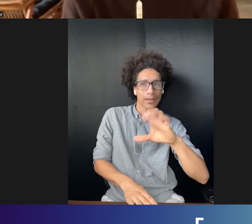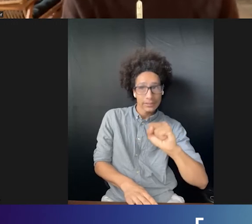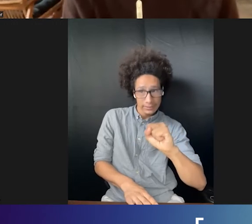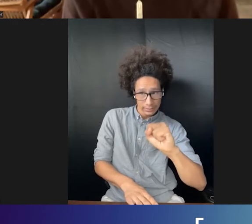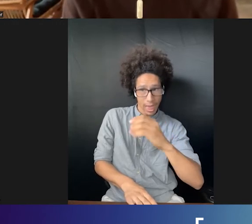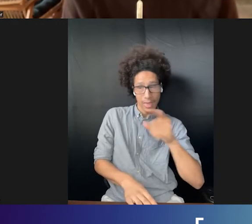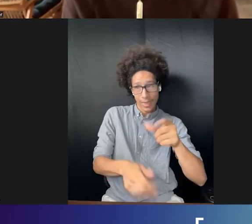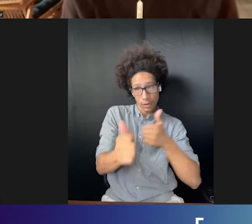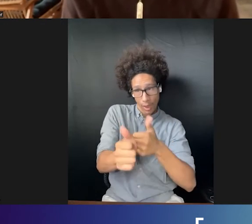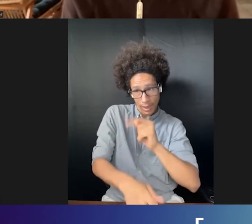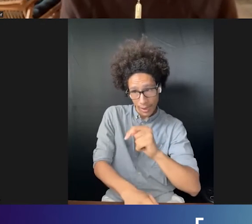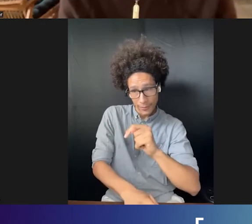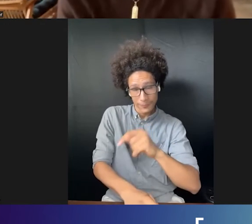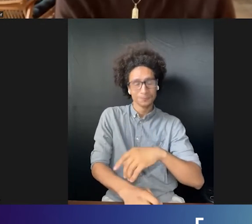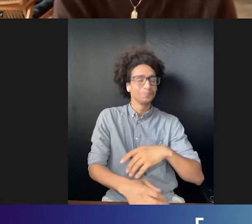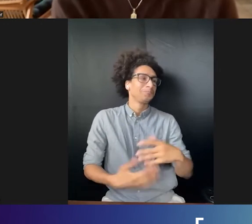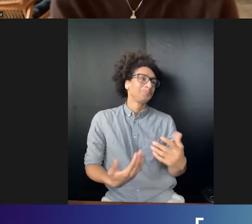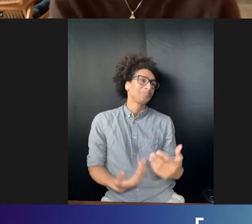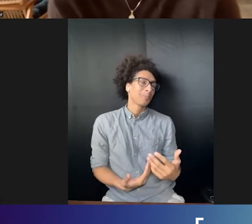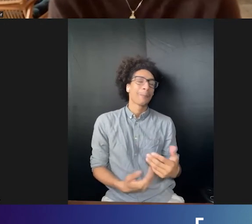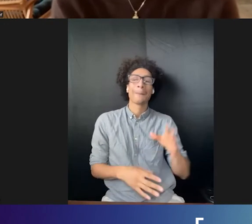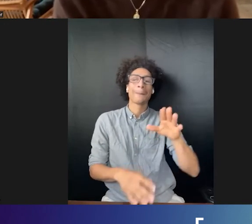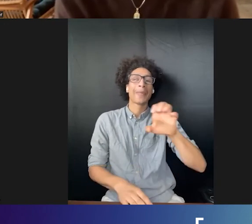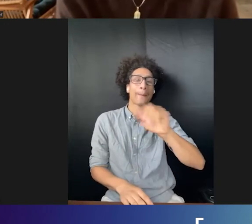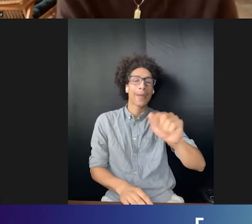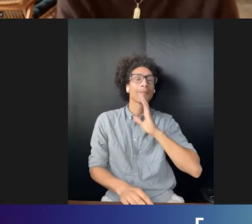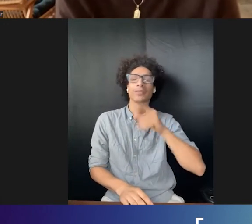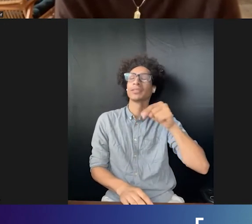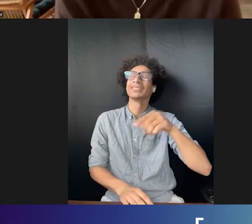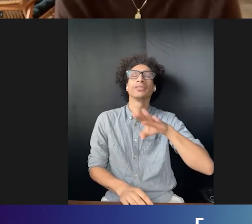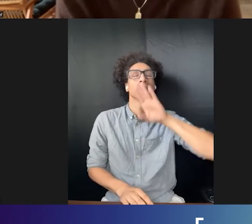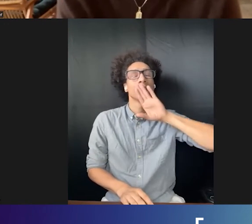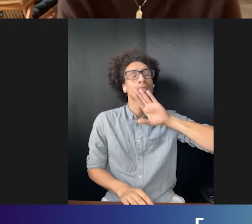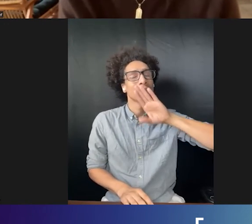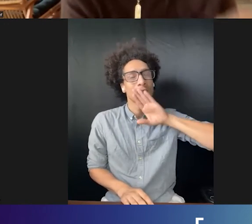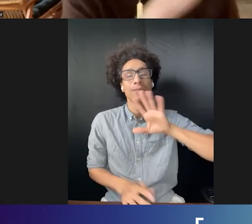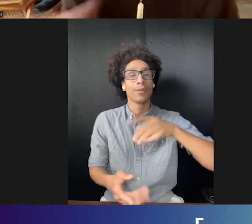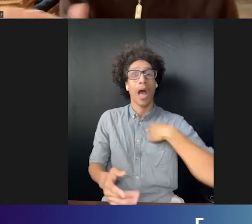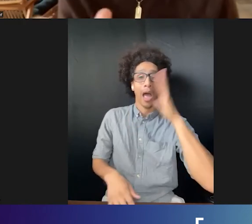So frustrating. This is so frustrating. I mean certainly I'll I'll speak to with Netflix black box